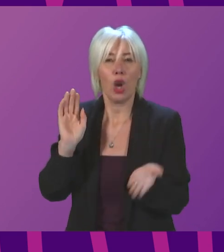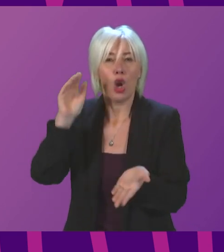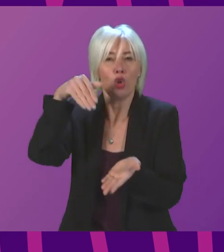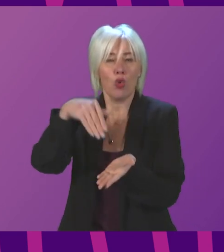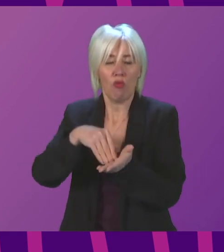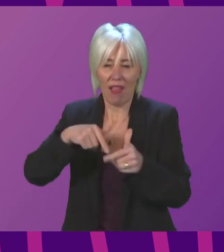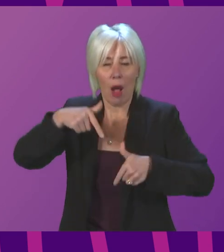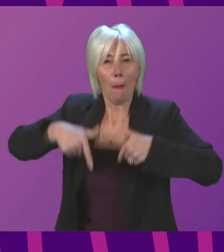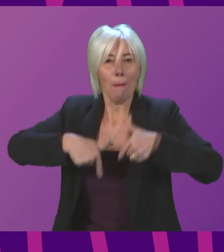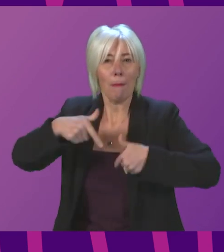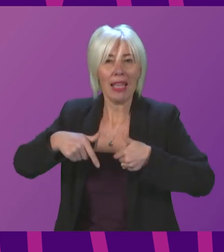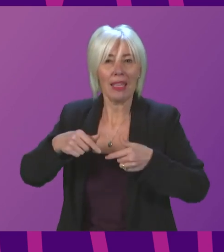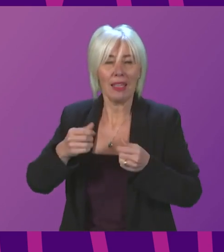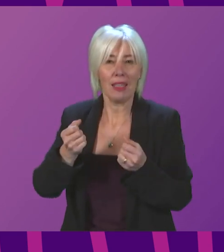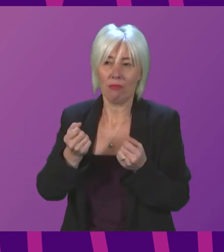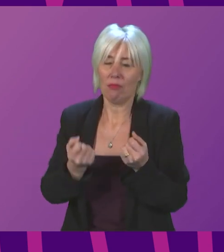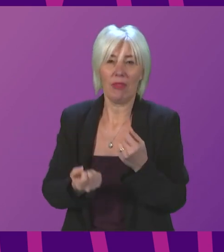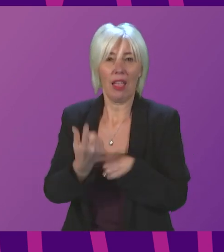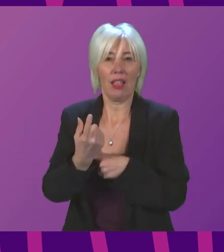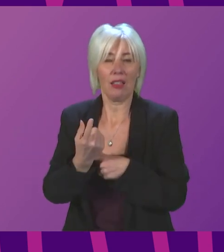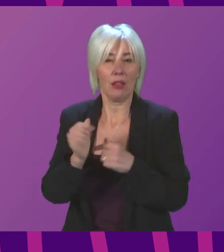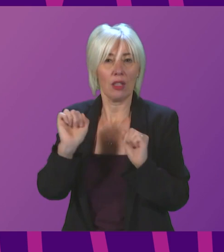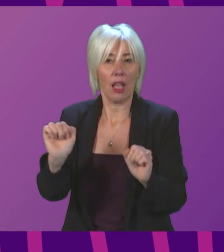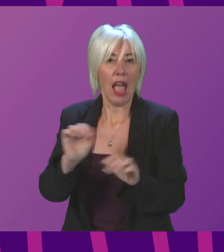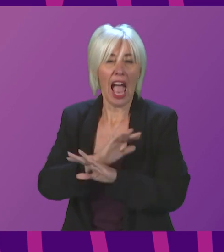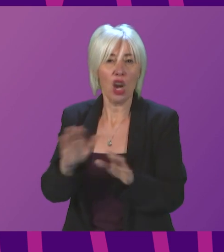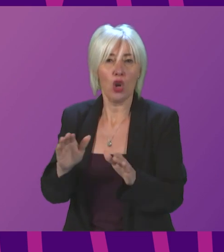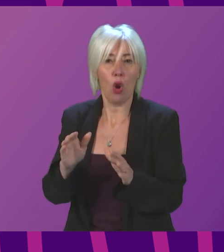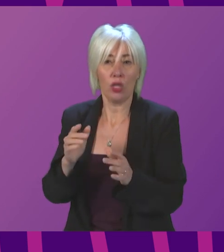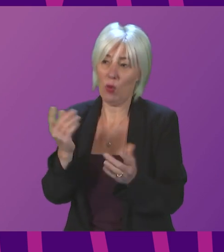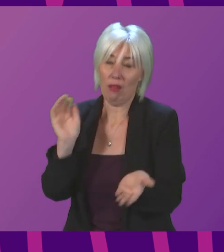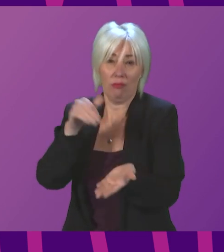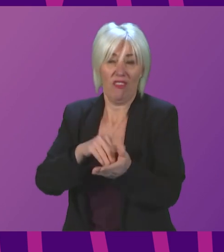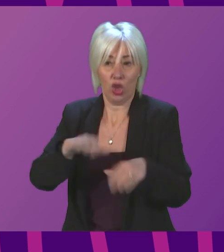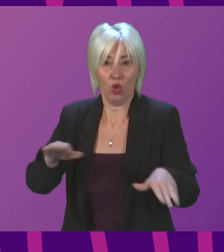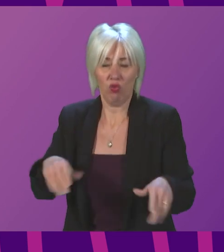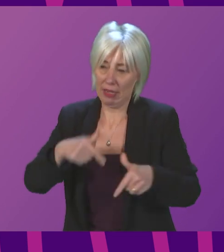for kids and not join them in wearing a cycle helmet?